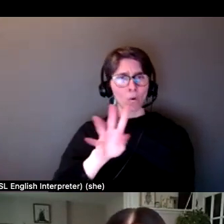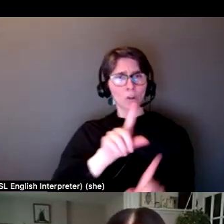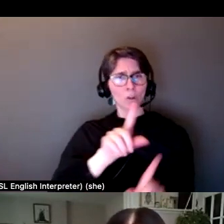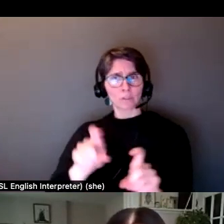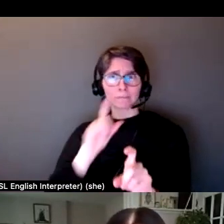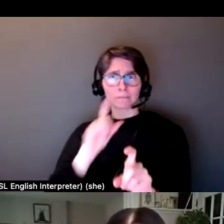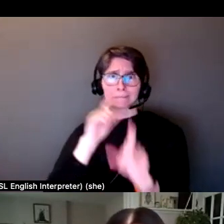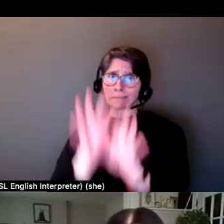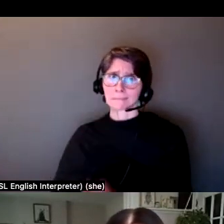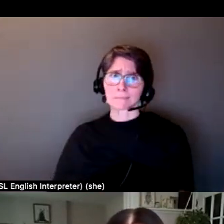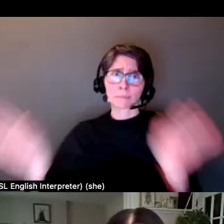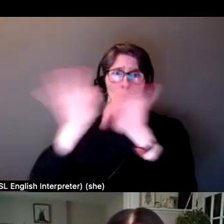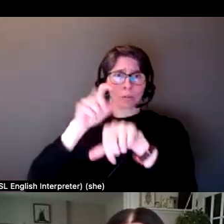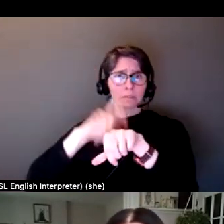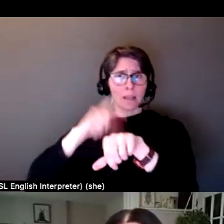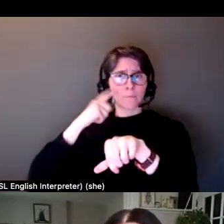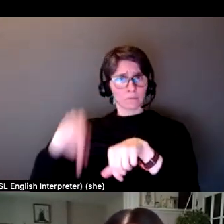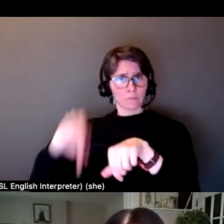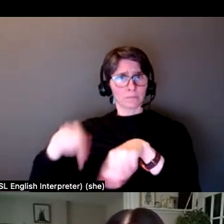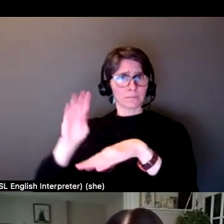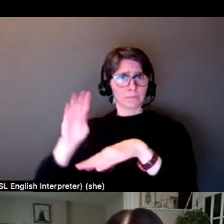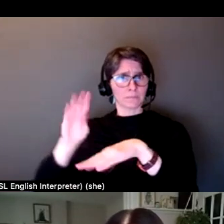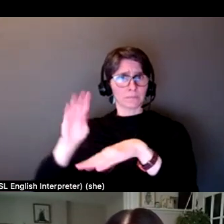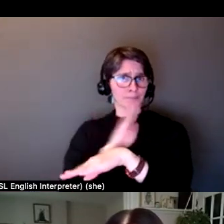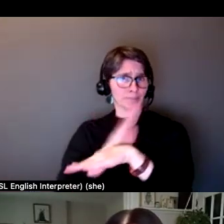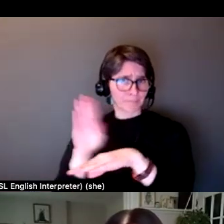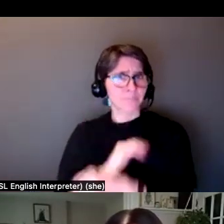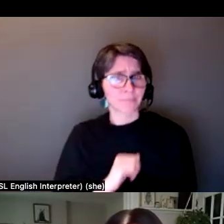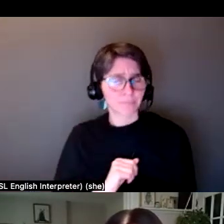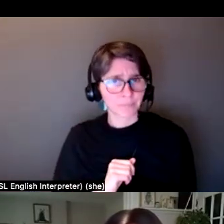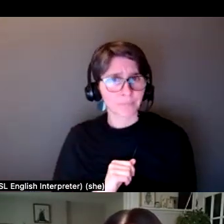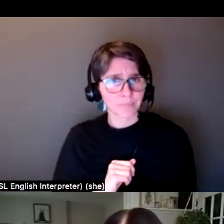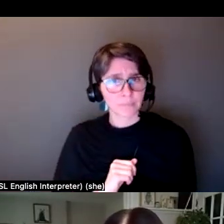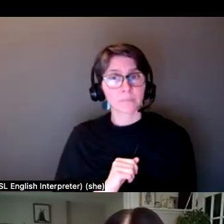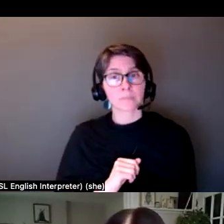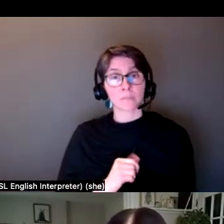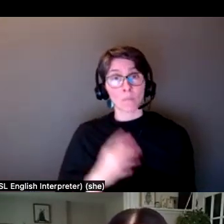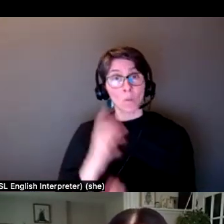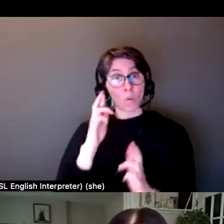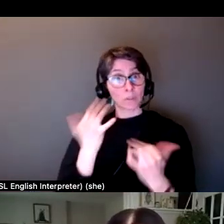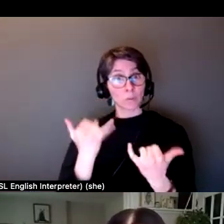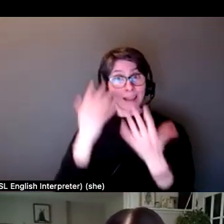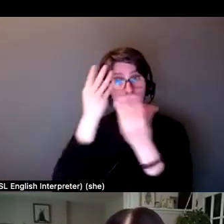for our industry. And I'm hopeful that the data that I'm presenting today and that's available